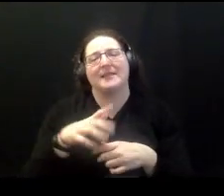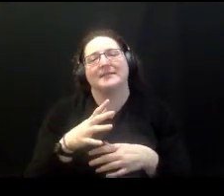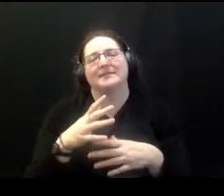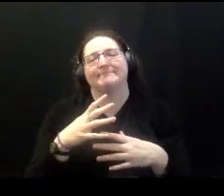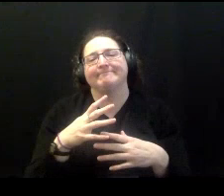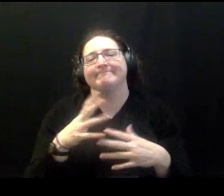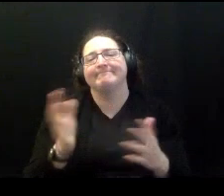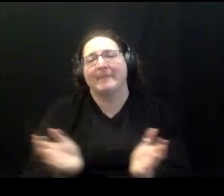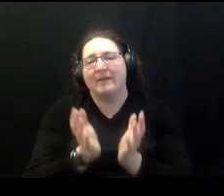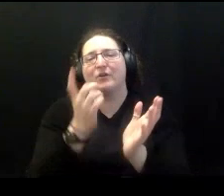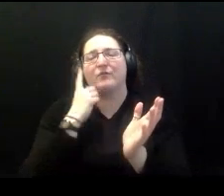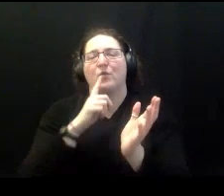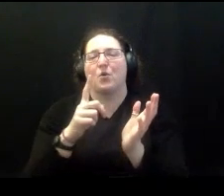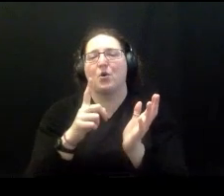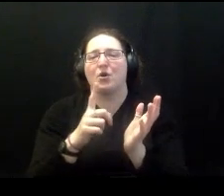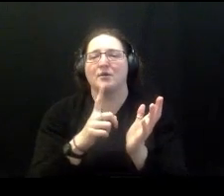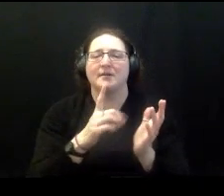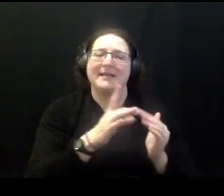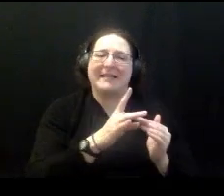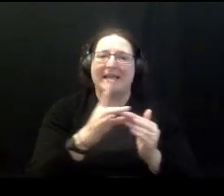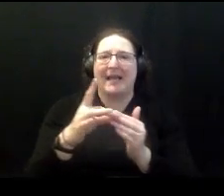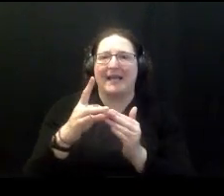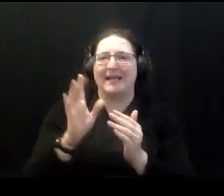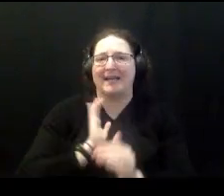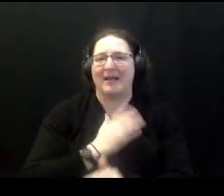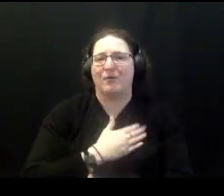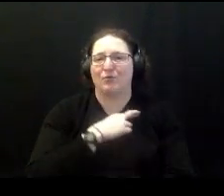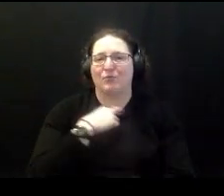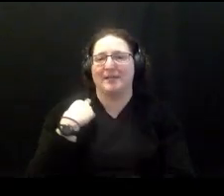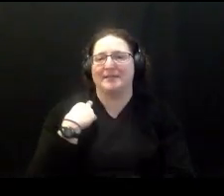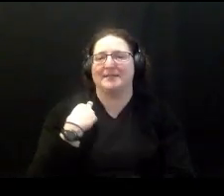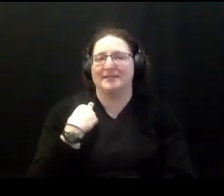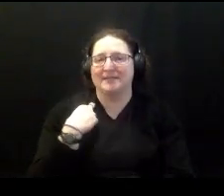Rhode Island Department of Health emergency preparedness priorities. In an effort to